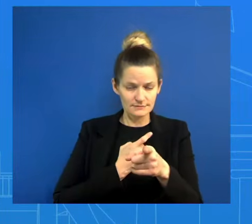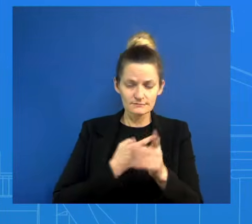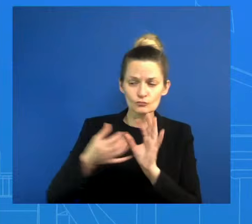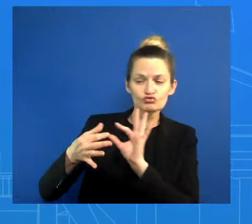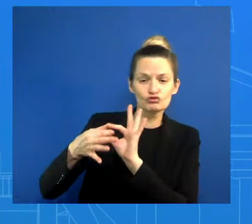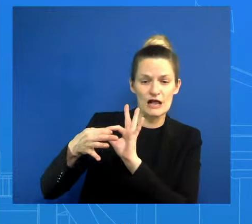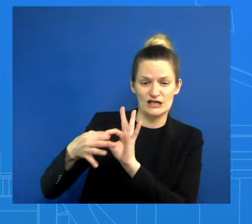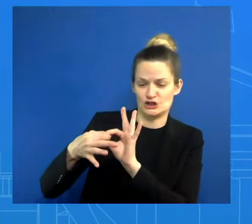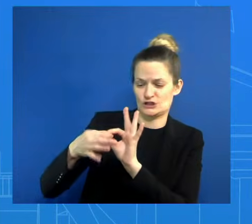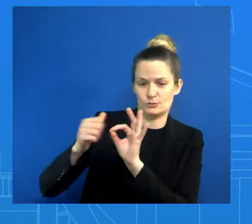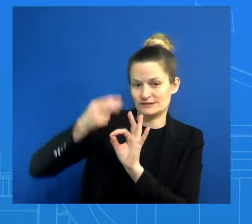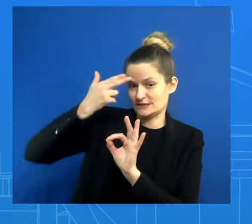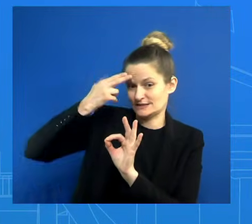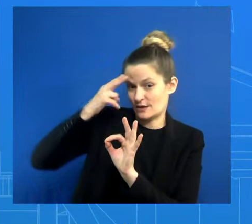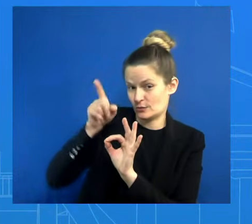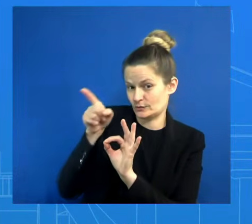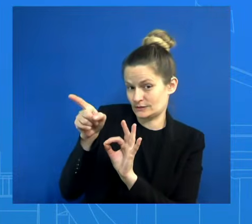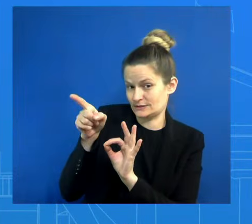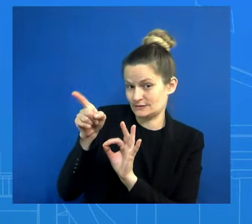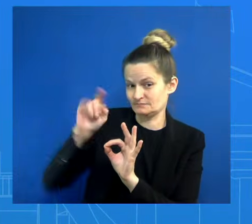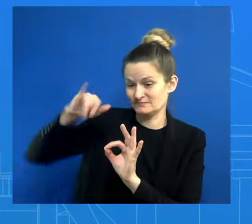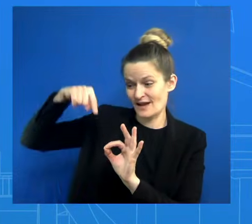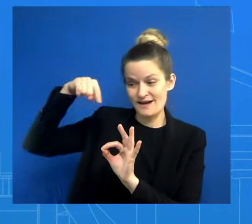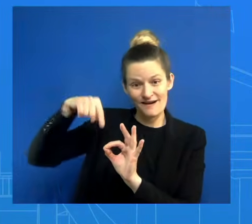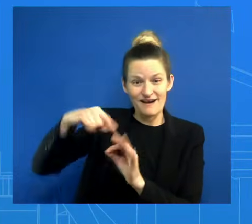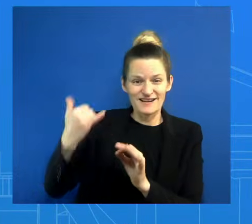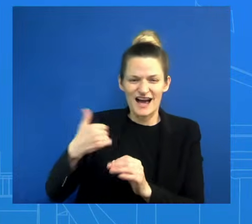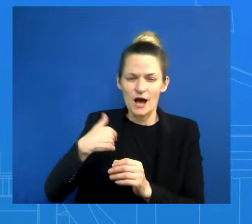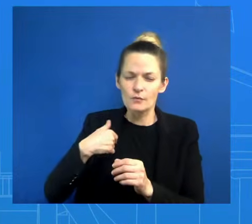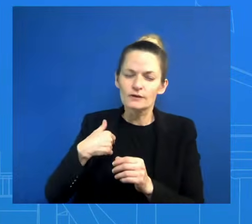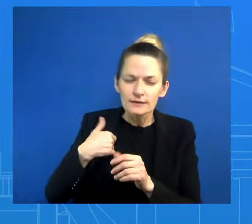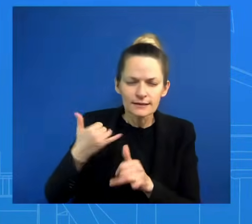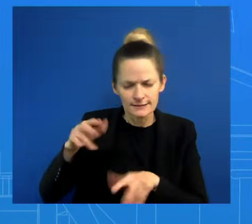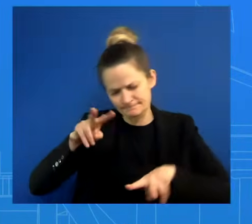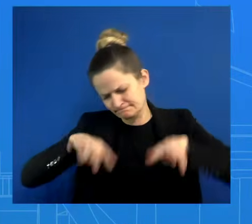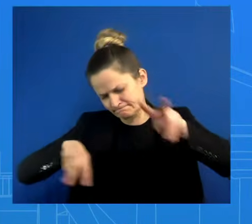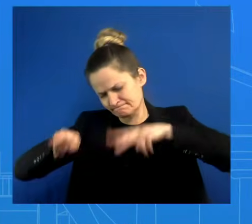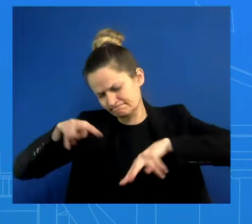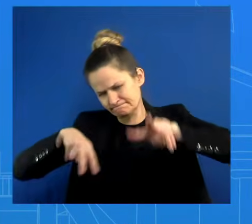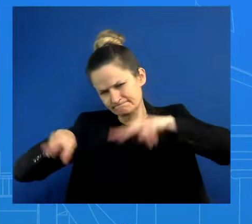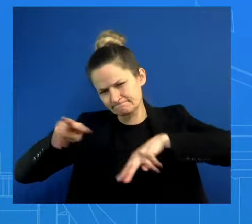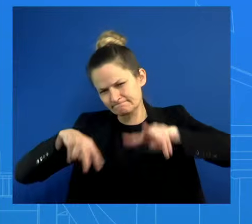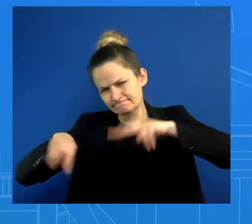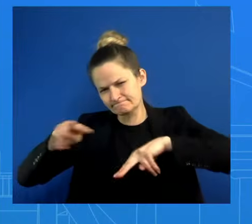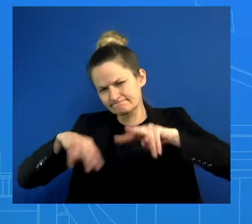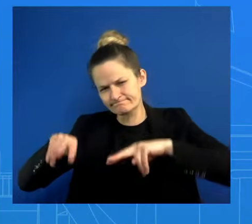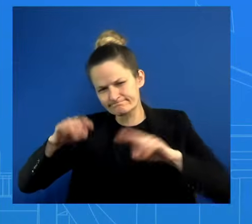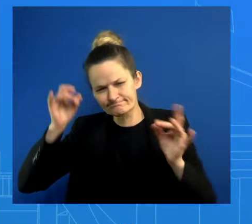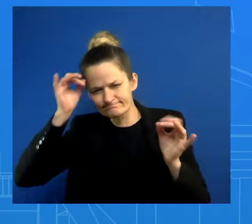as we have done over the last, you know, 80 years of this relationship -- in a bipartisan way.